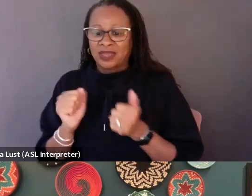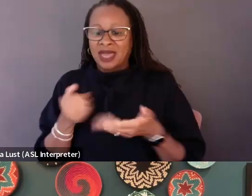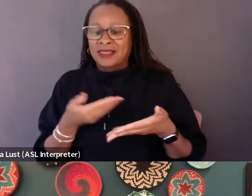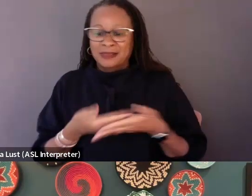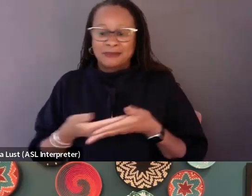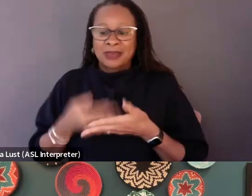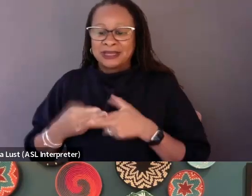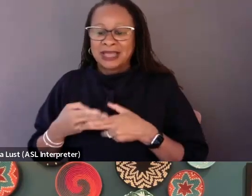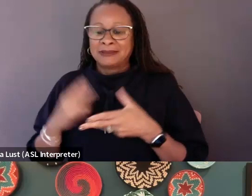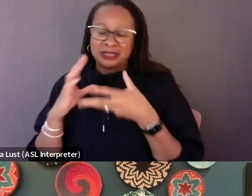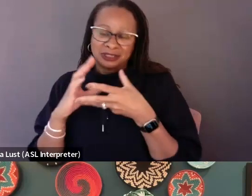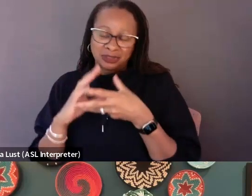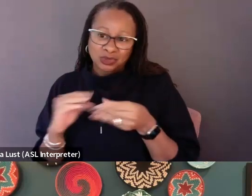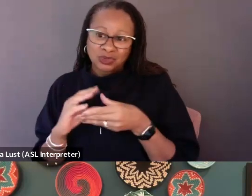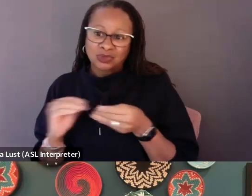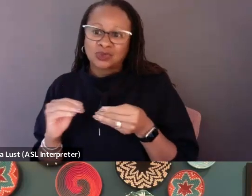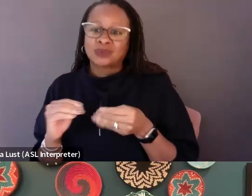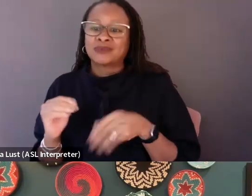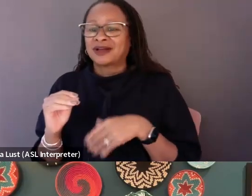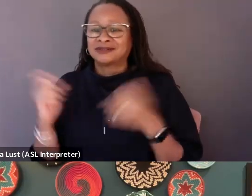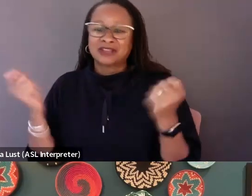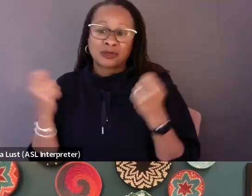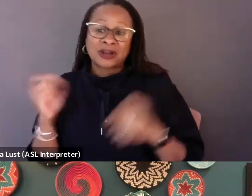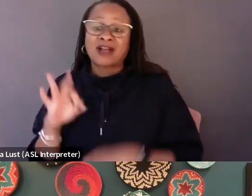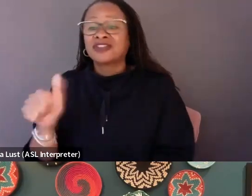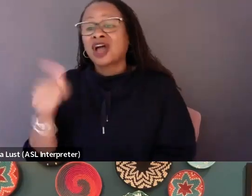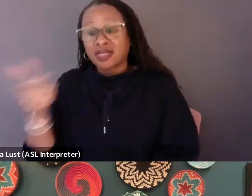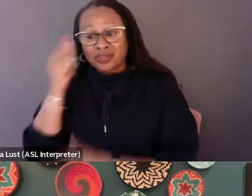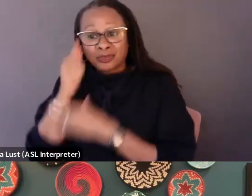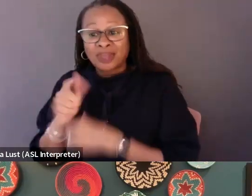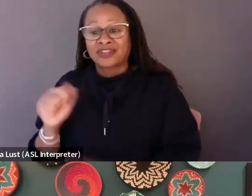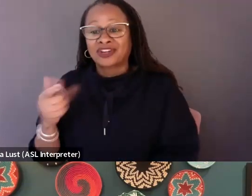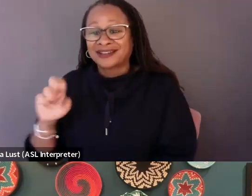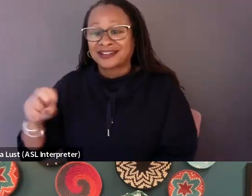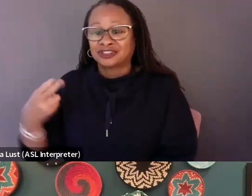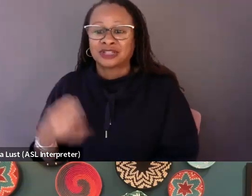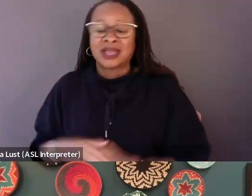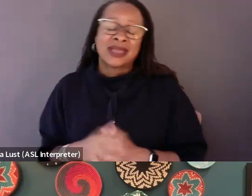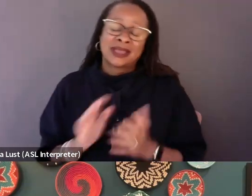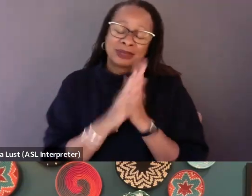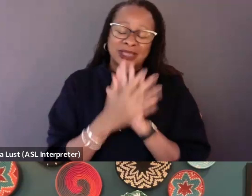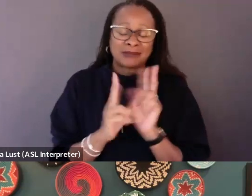of the other brother's child. And yeah, I think it became very clear as we were shooting